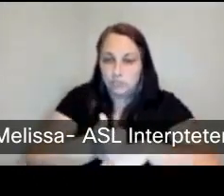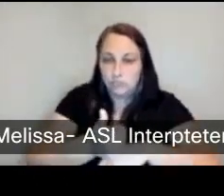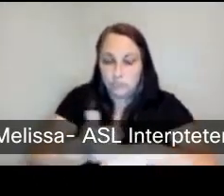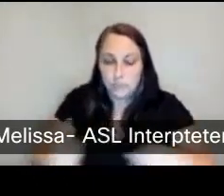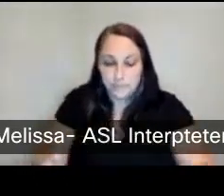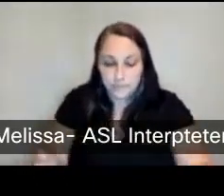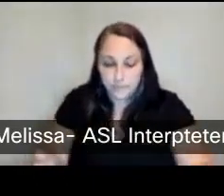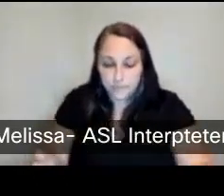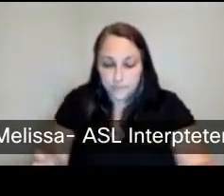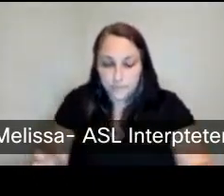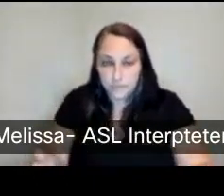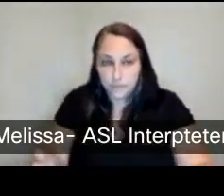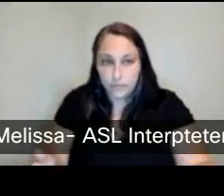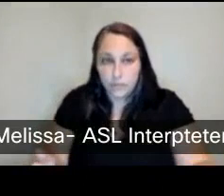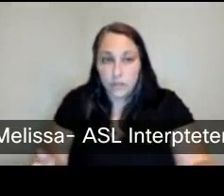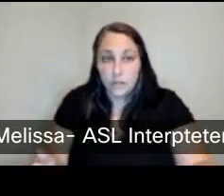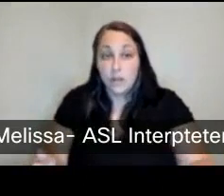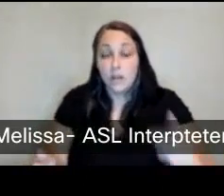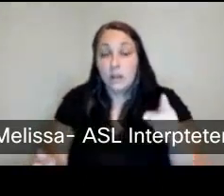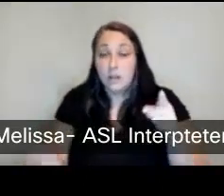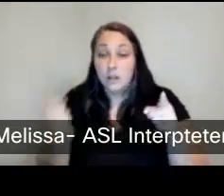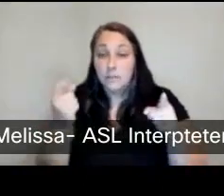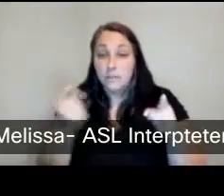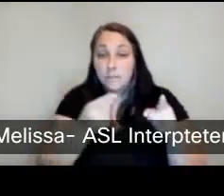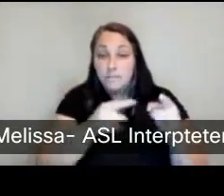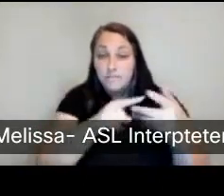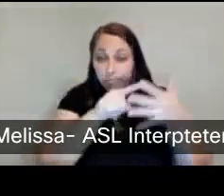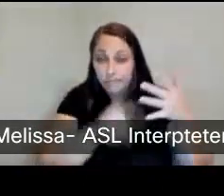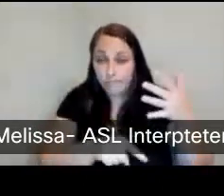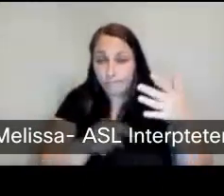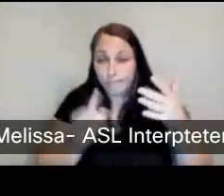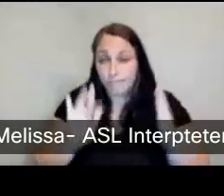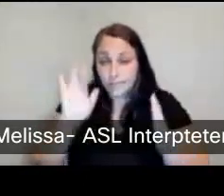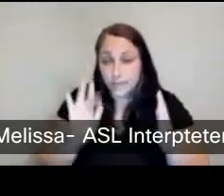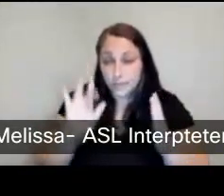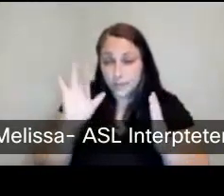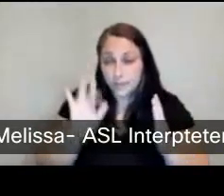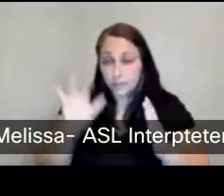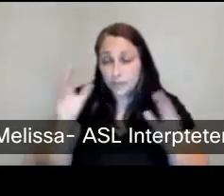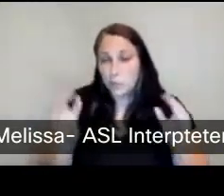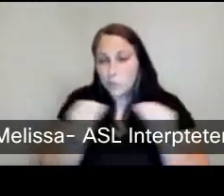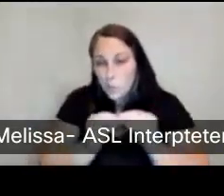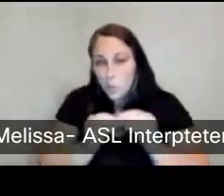here you have the proposed changes for Georgetown Union Station route with all the stops again with